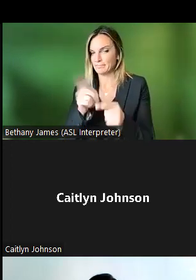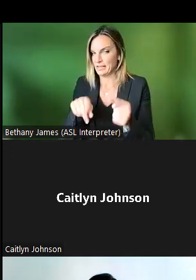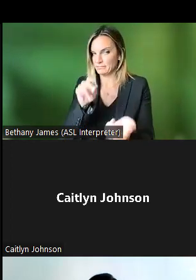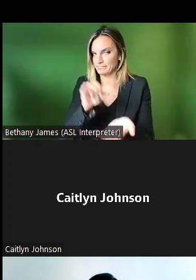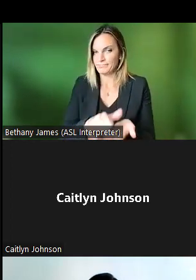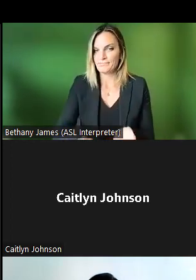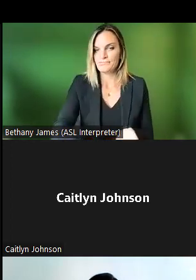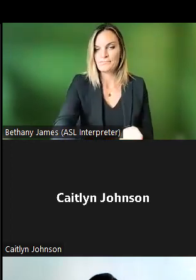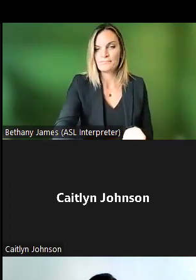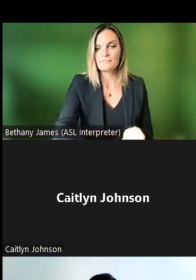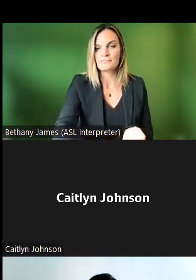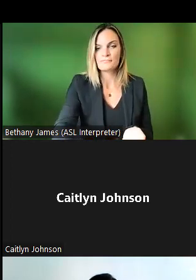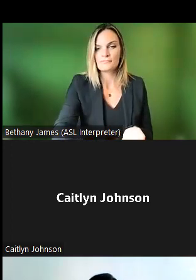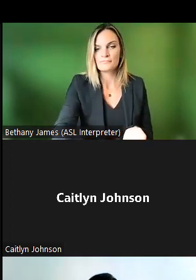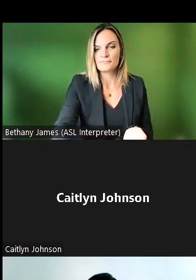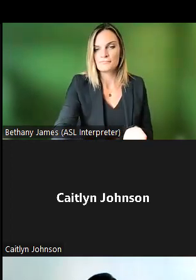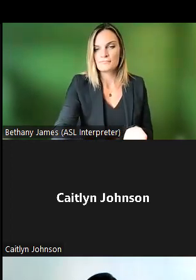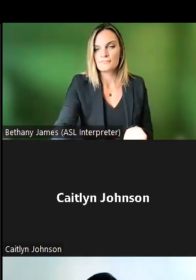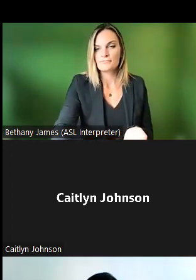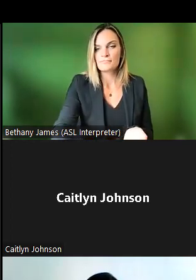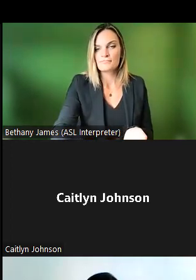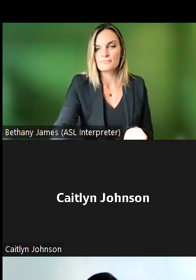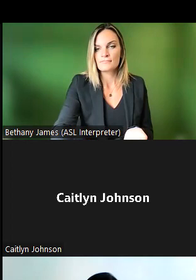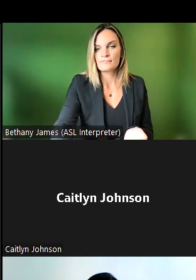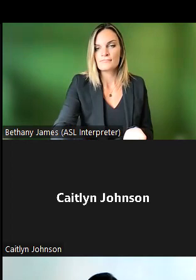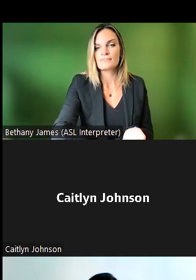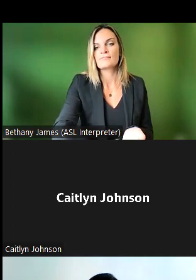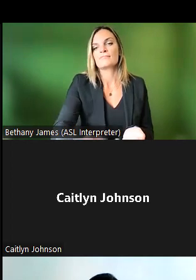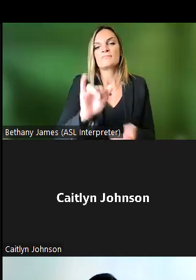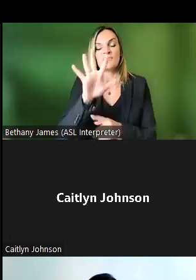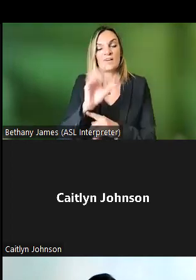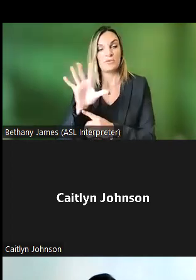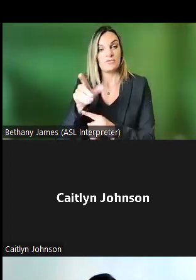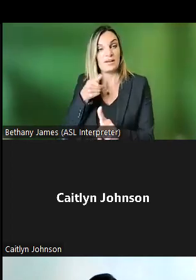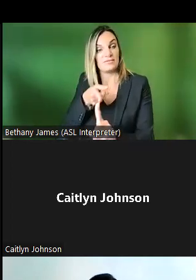505 lays out certain remedies available to people who feel that they've been subjected to discrimination.